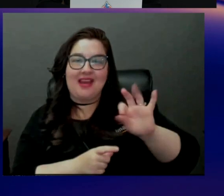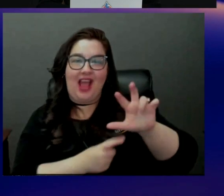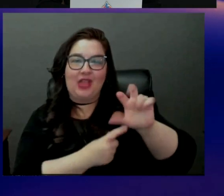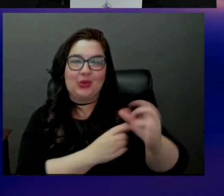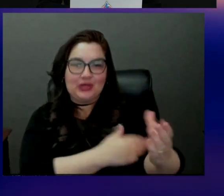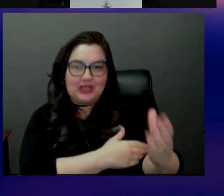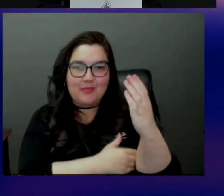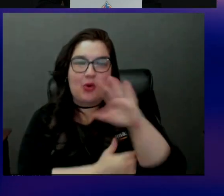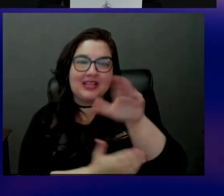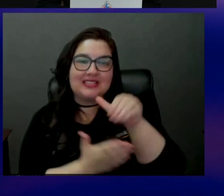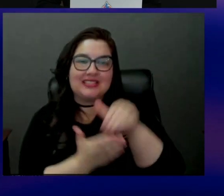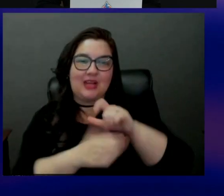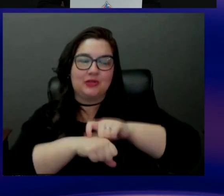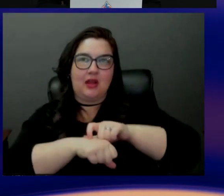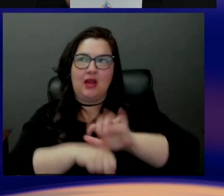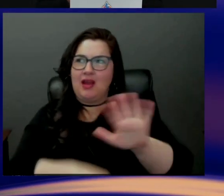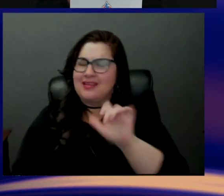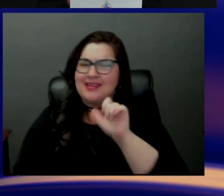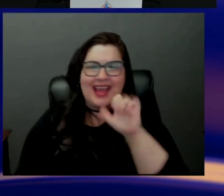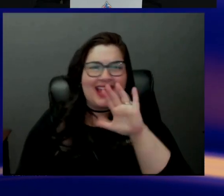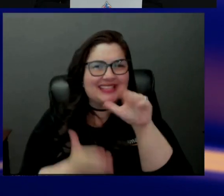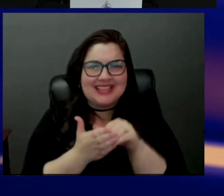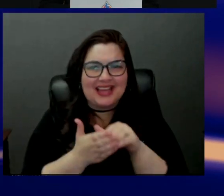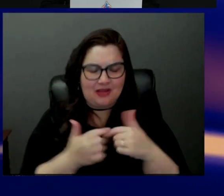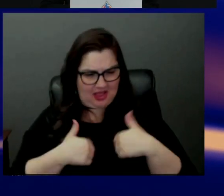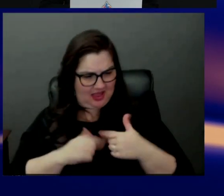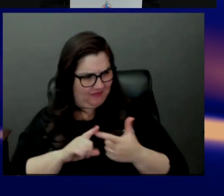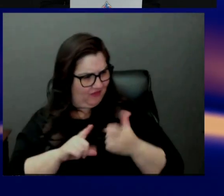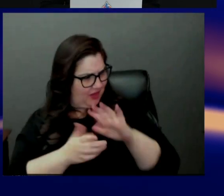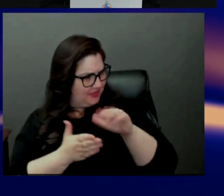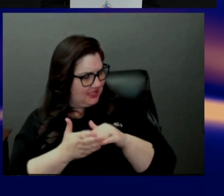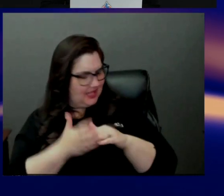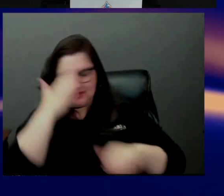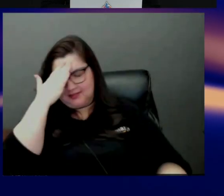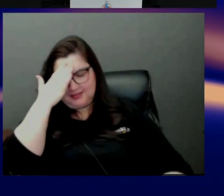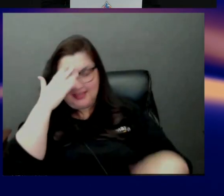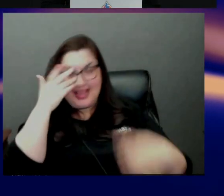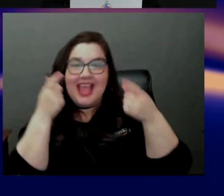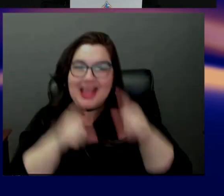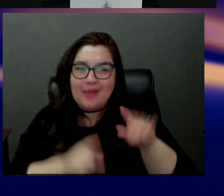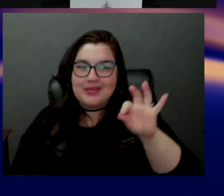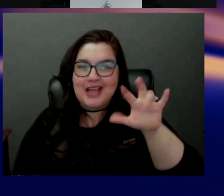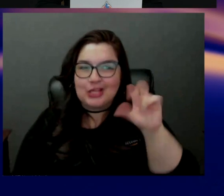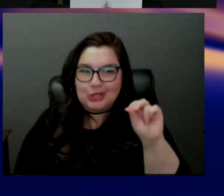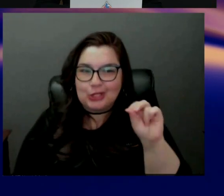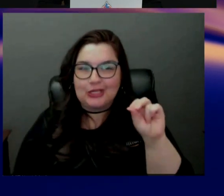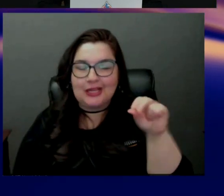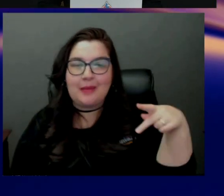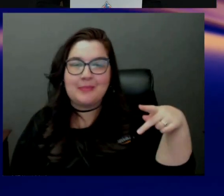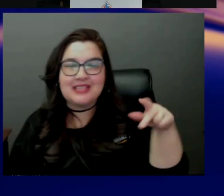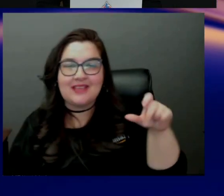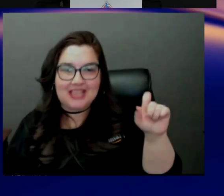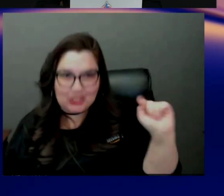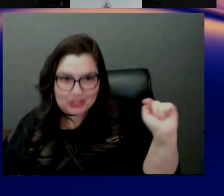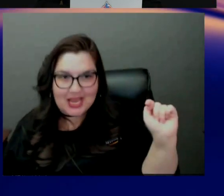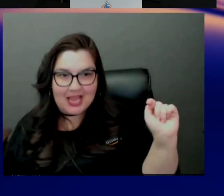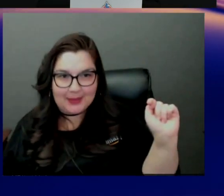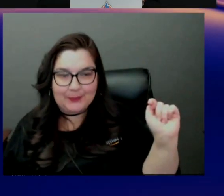or, sorry, not central. I'm from central. It happened at 9:30 AM Pacific Time. And we can see right here